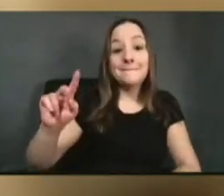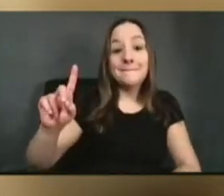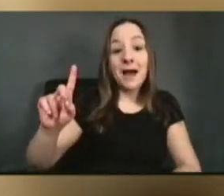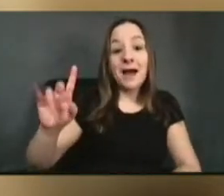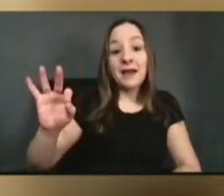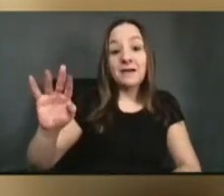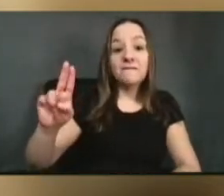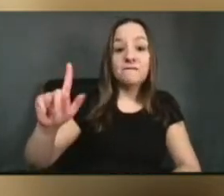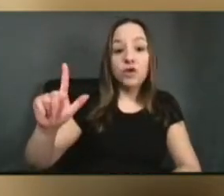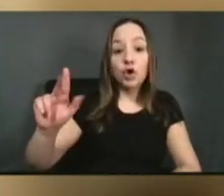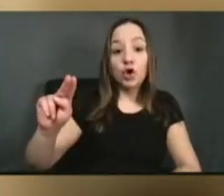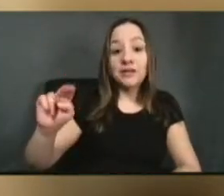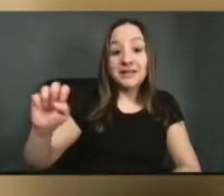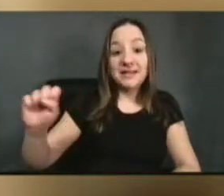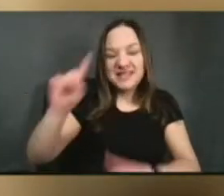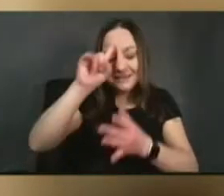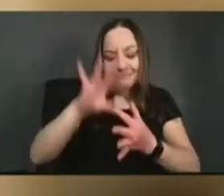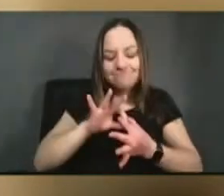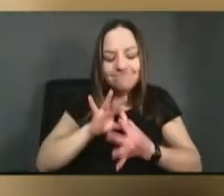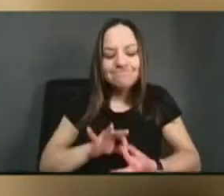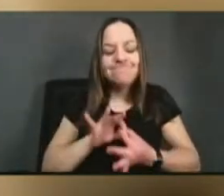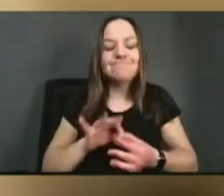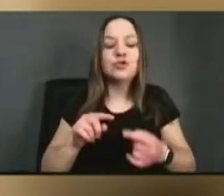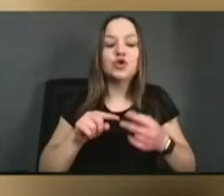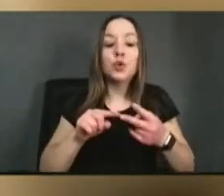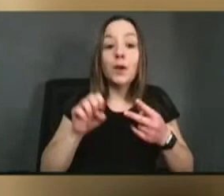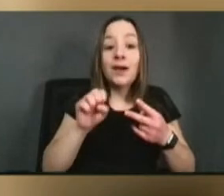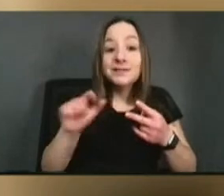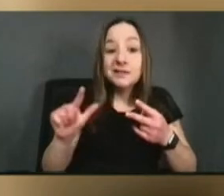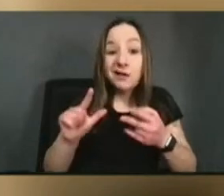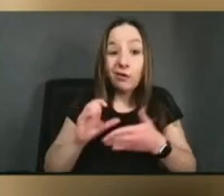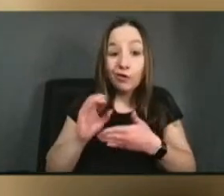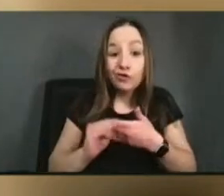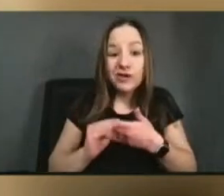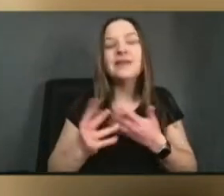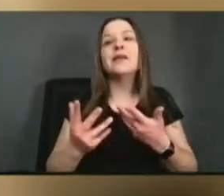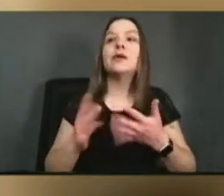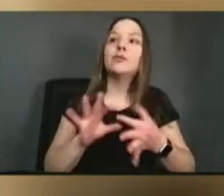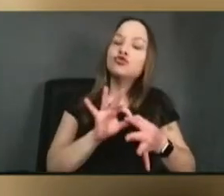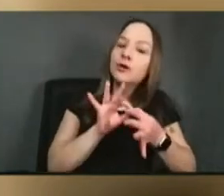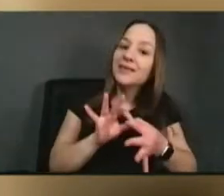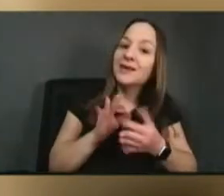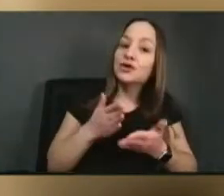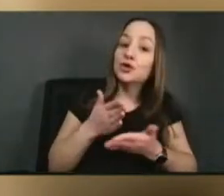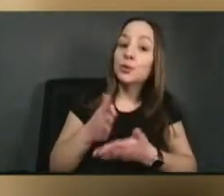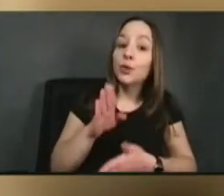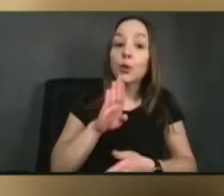from our mindfulness to our SCL curriculum to just the personal